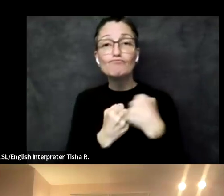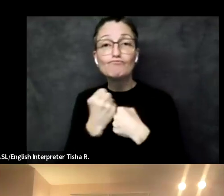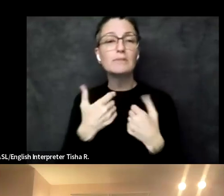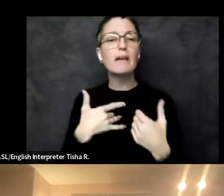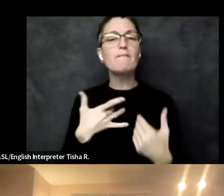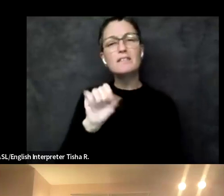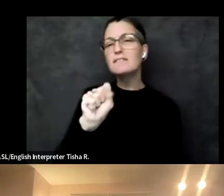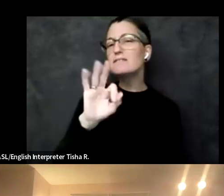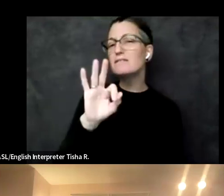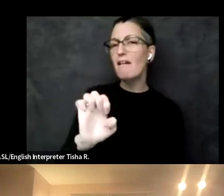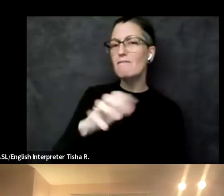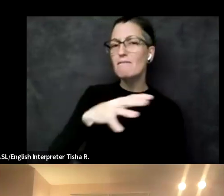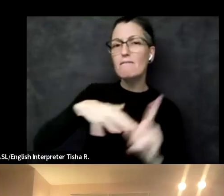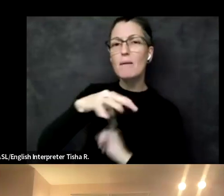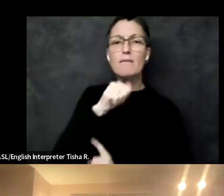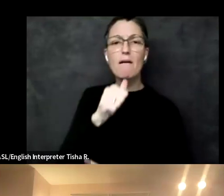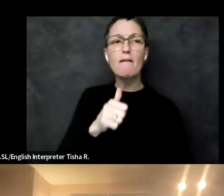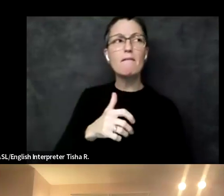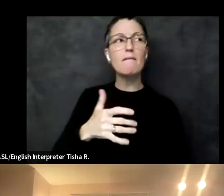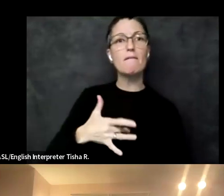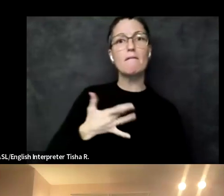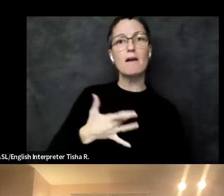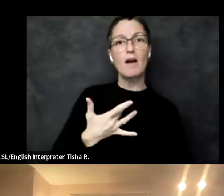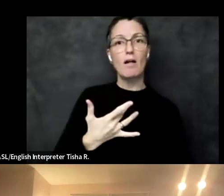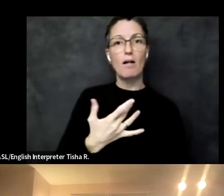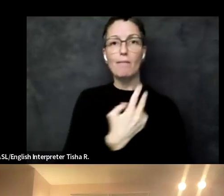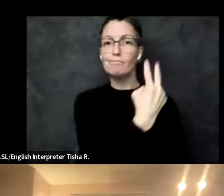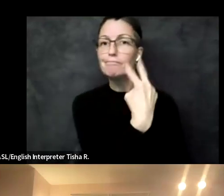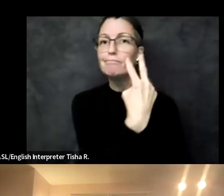where I won't feel like I'm judged or that I am less than,